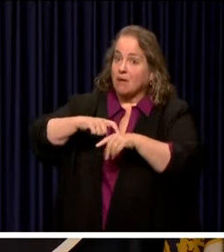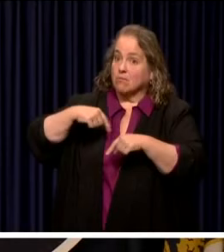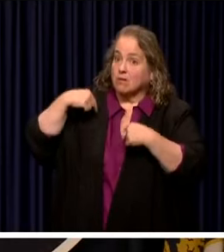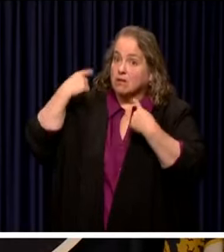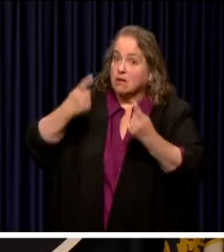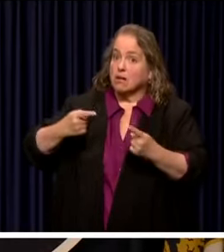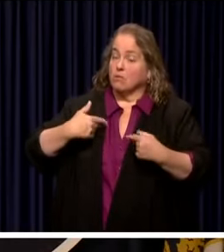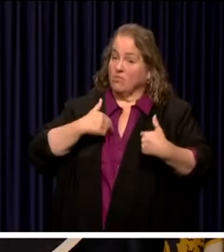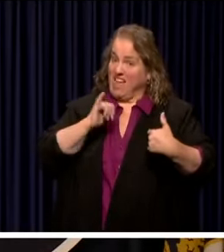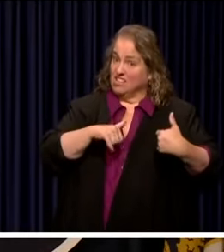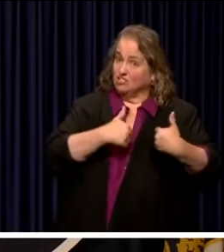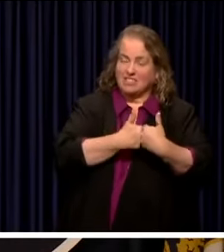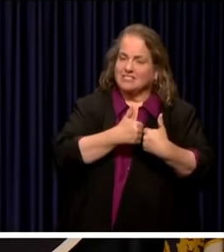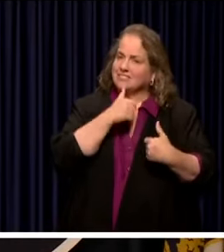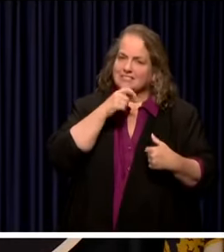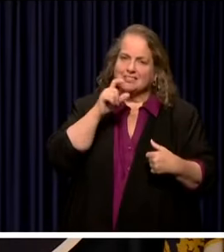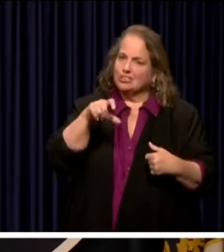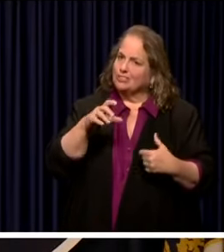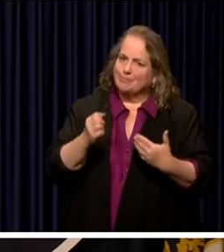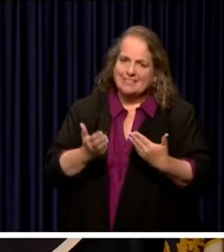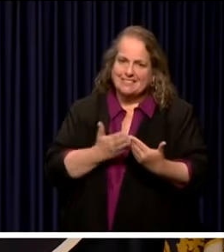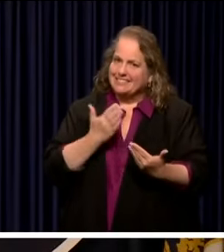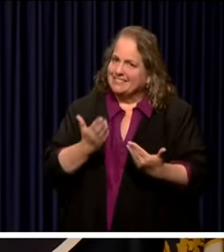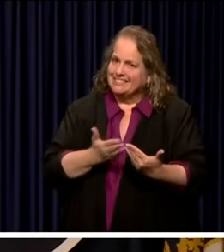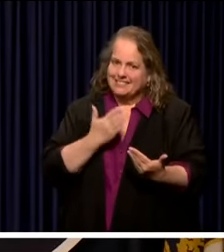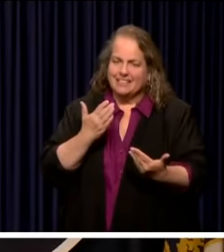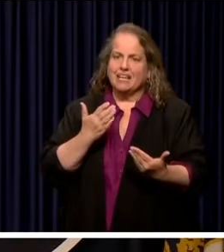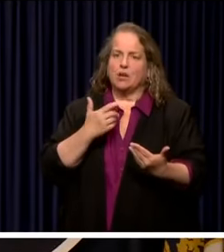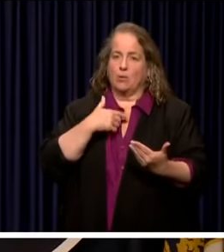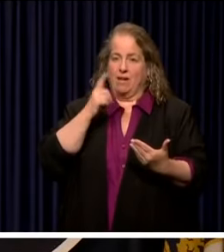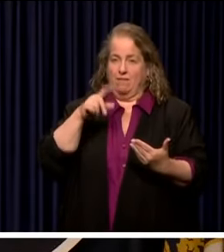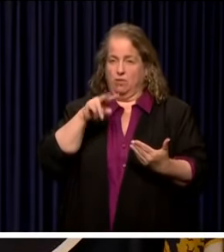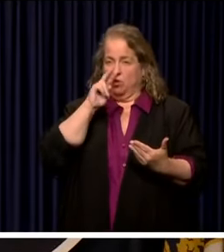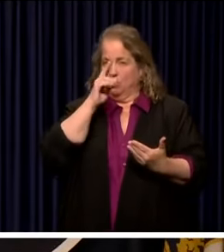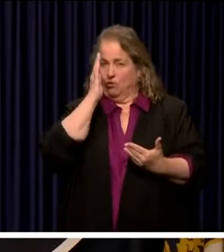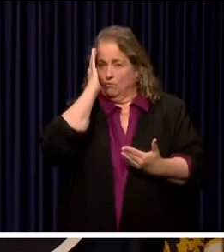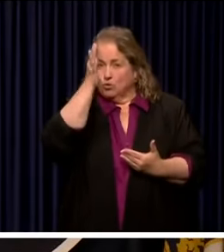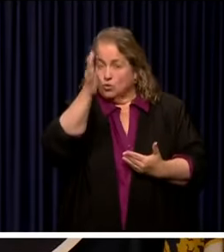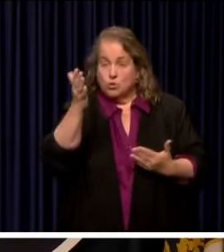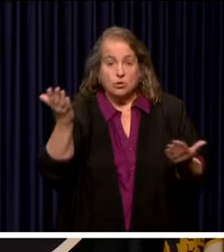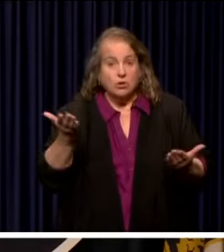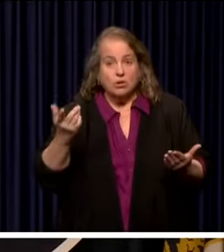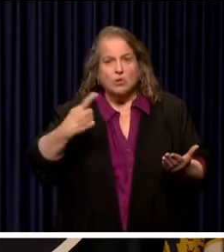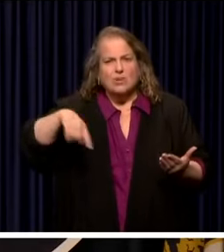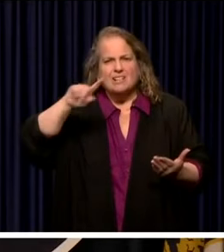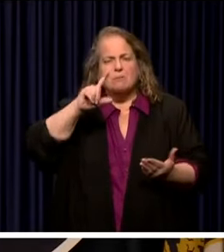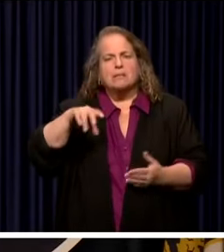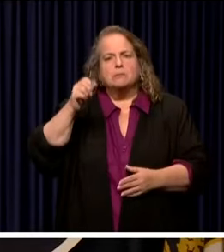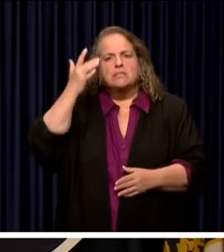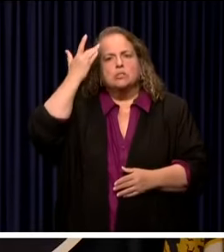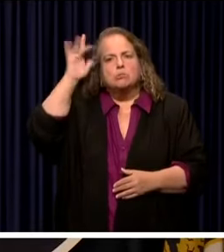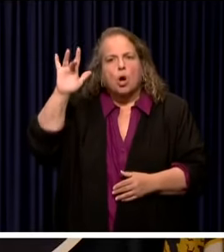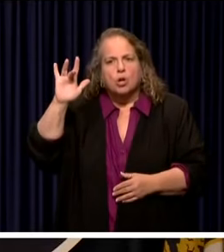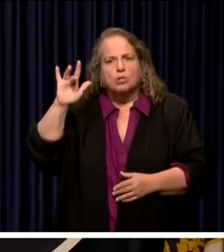KNOW IS OUR PATRIOTIC DUTY AS A KENTUCKIAN AND AS AN AMERICAN,